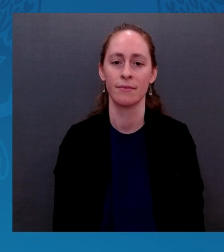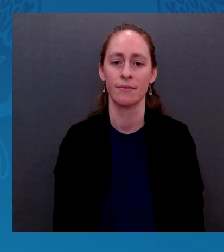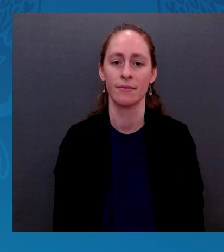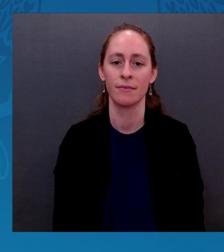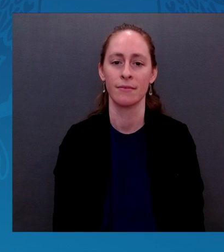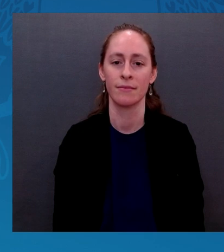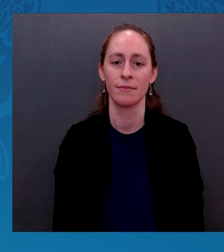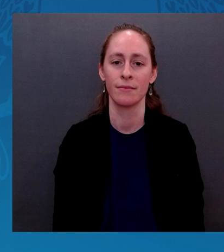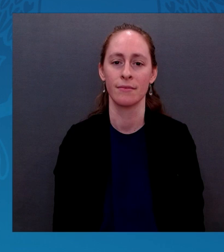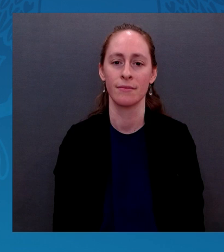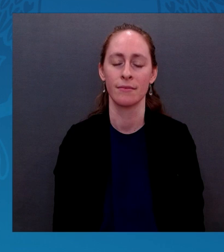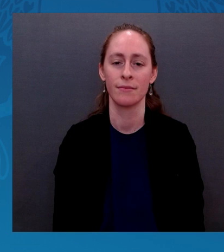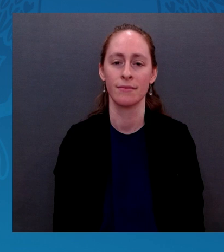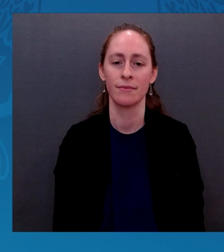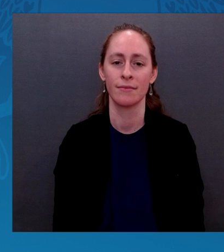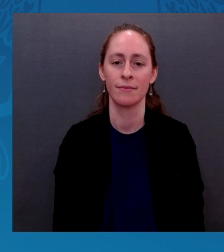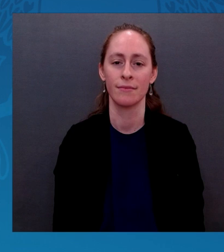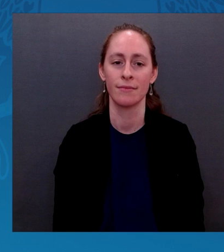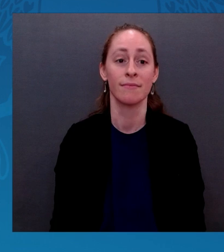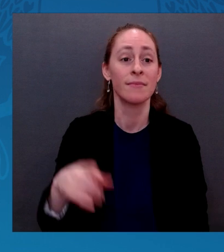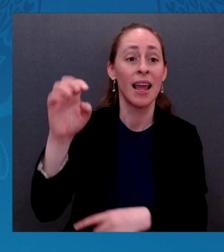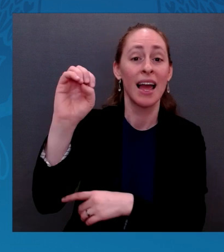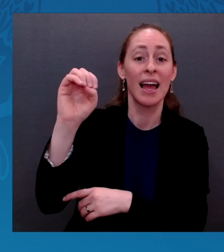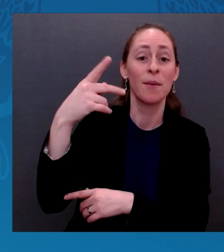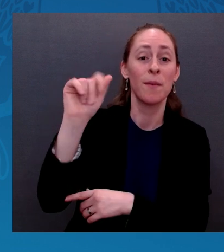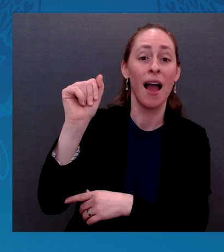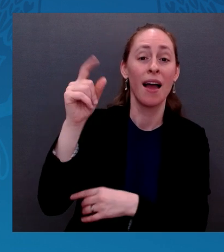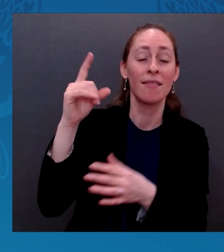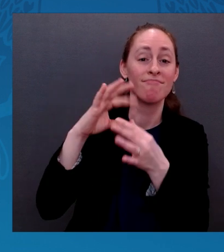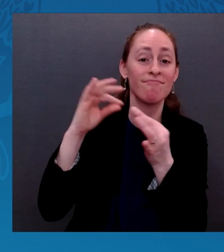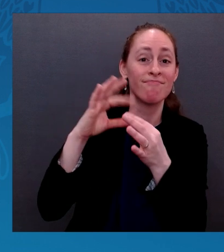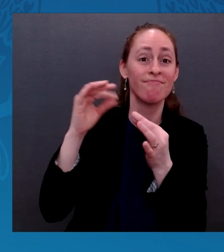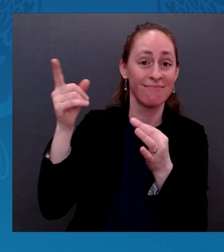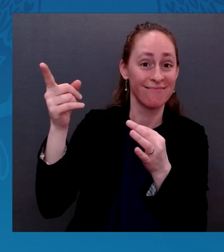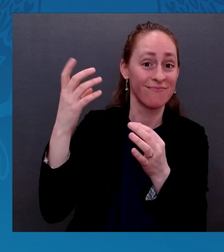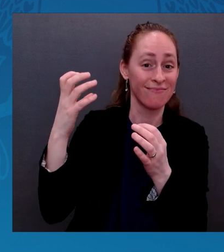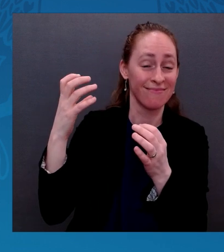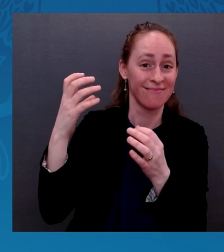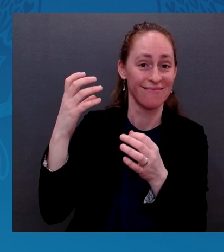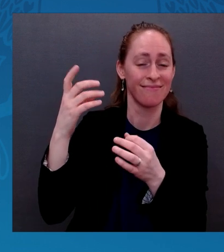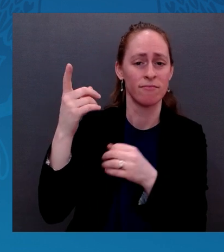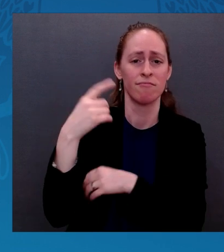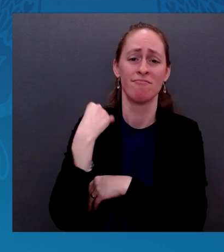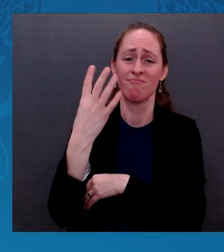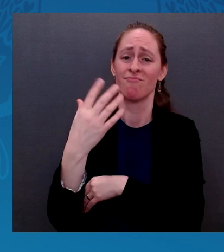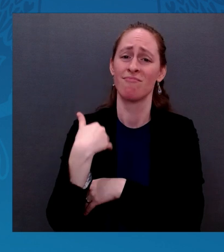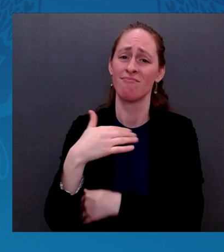it's inspiring that we're in a place that has a solution. This Newark pride is contagious.